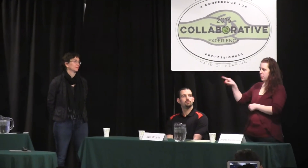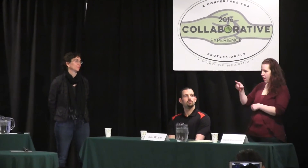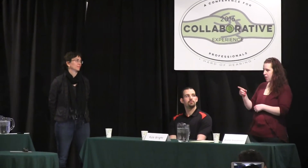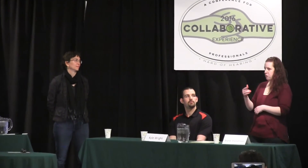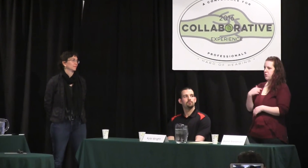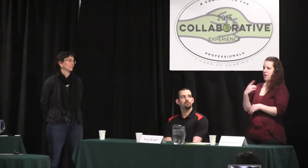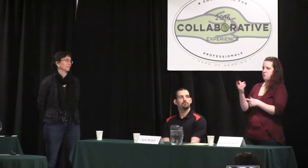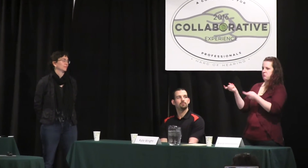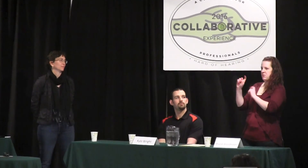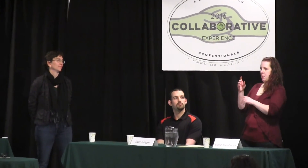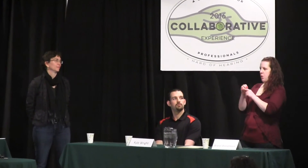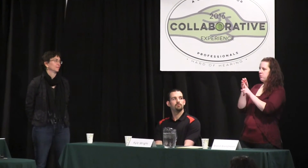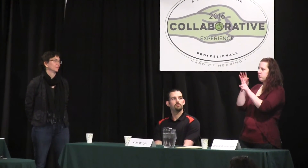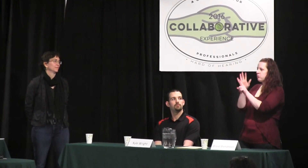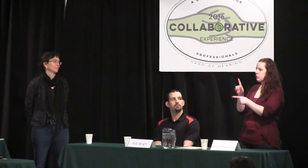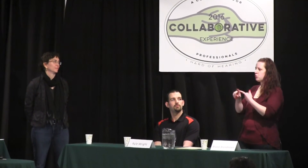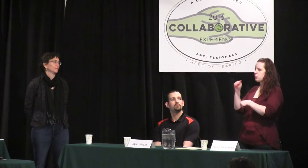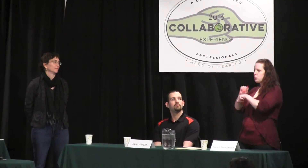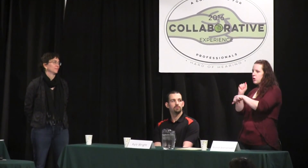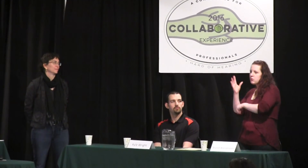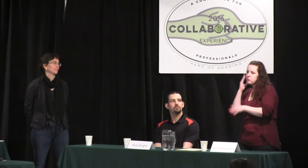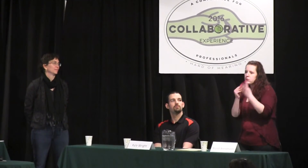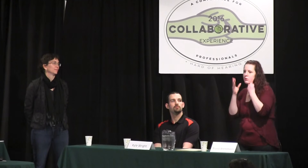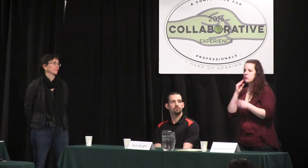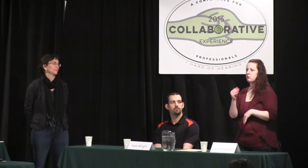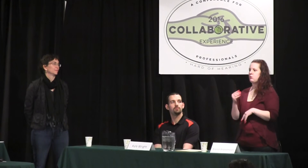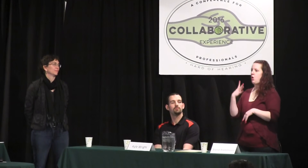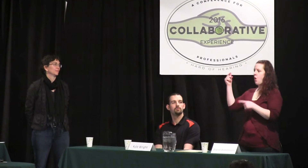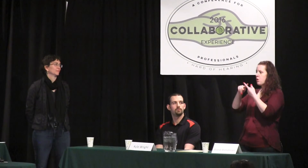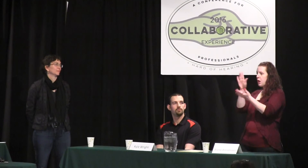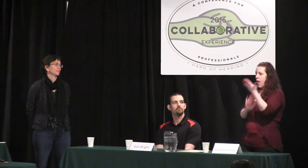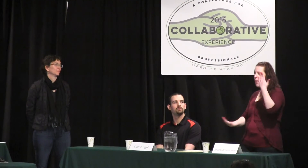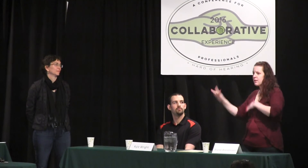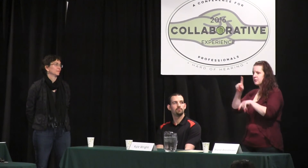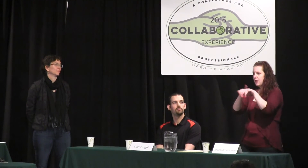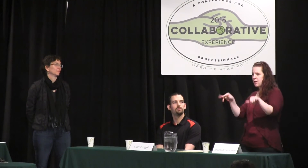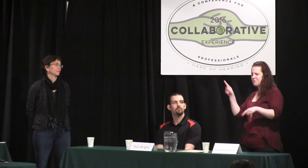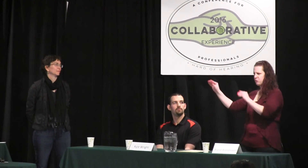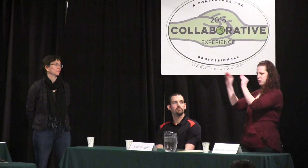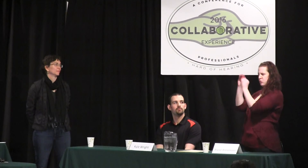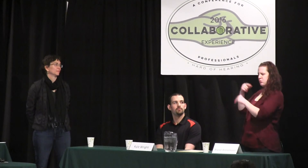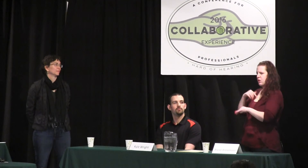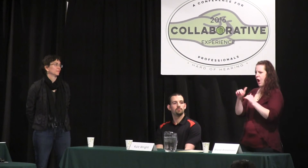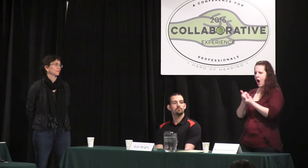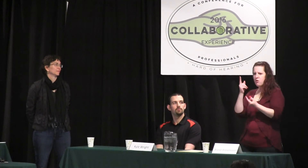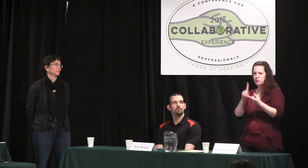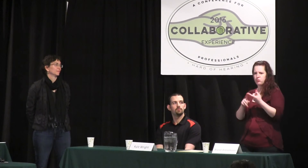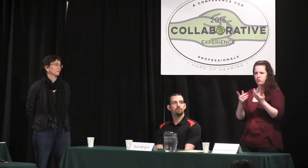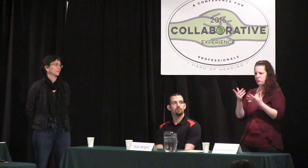and there was so much support there. I was exposed to -- I had a lot of different work experiences and I was able to go to the college